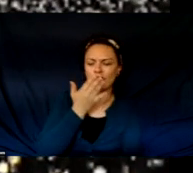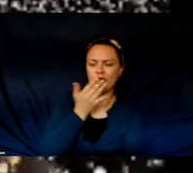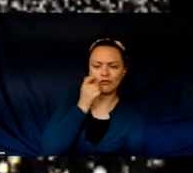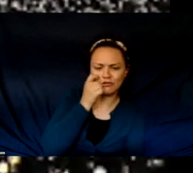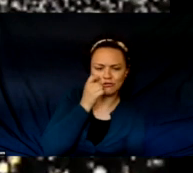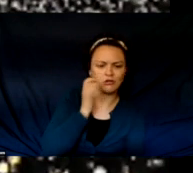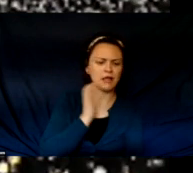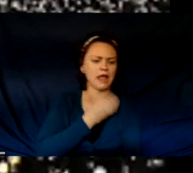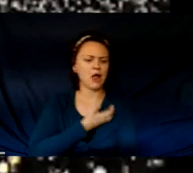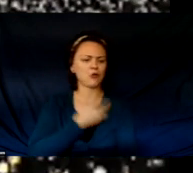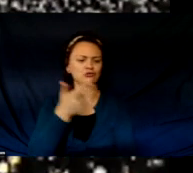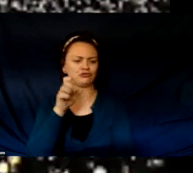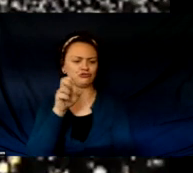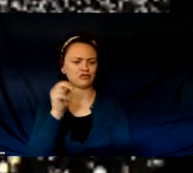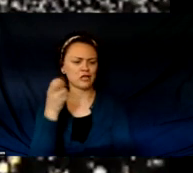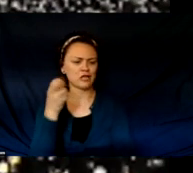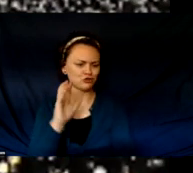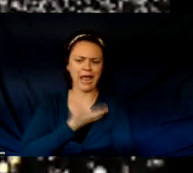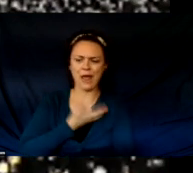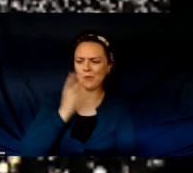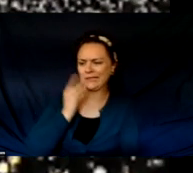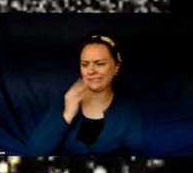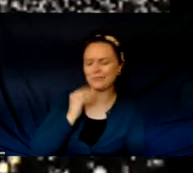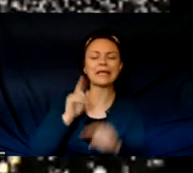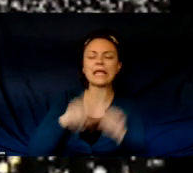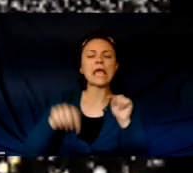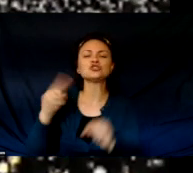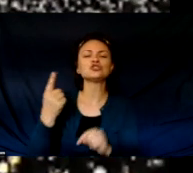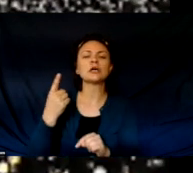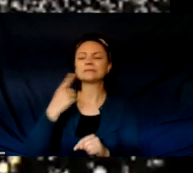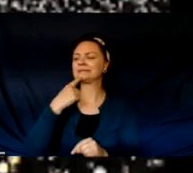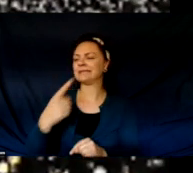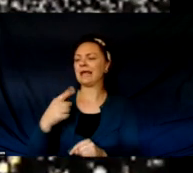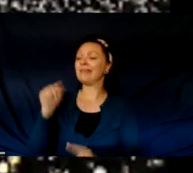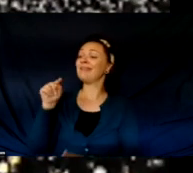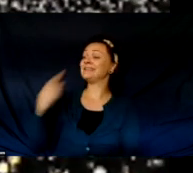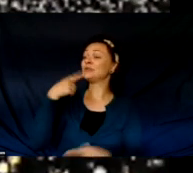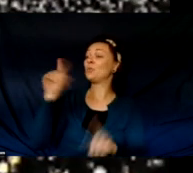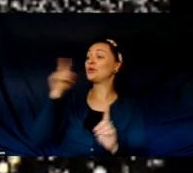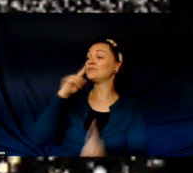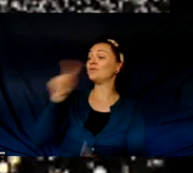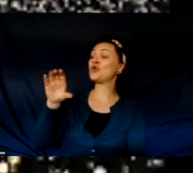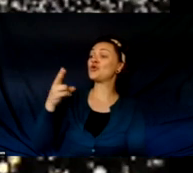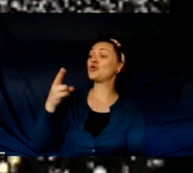You can't just say this works for Chris and Sam Jones,